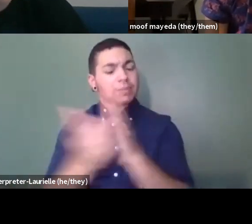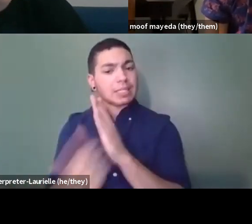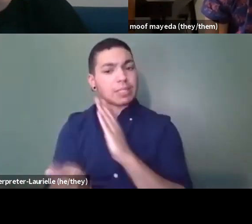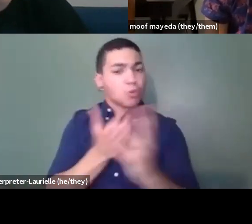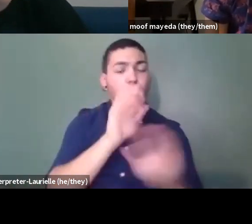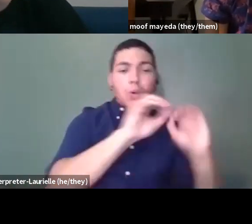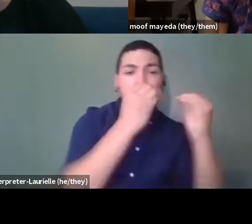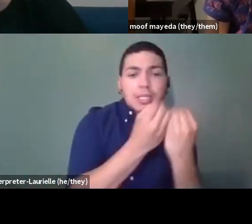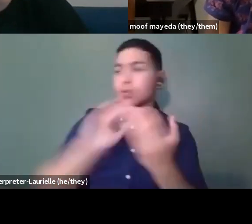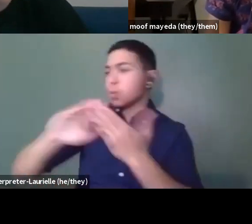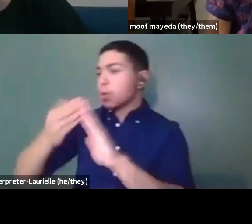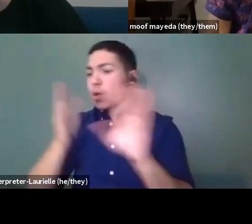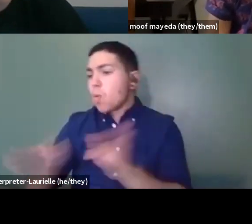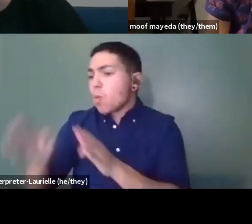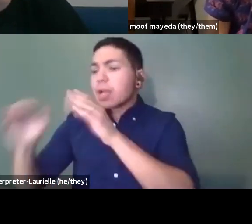take a look at that broader list.